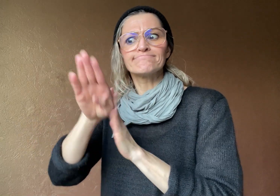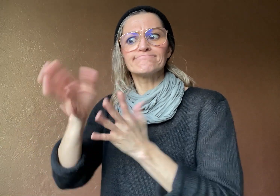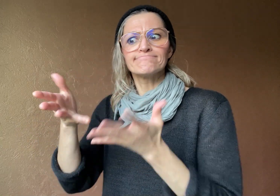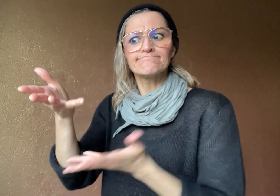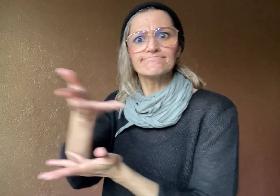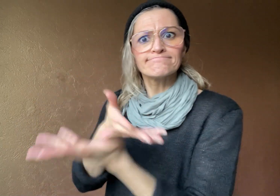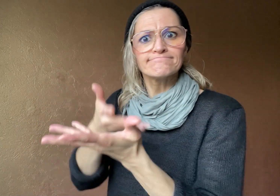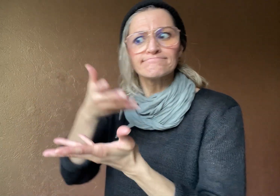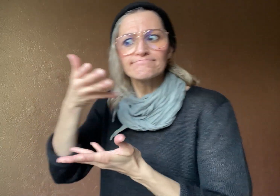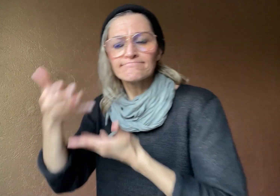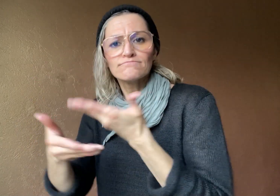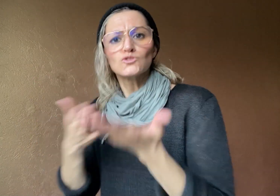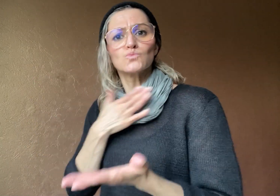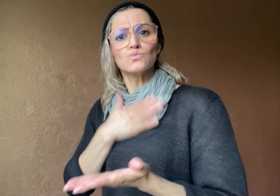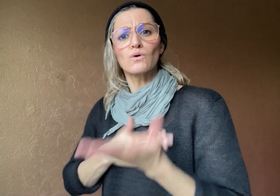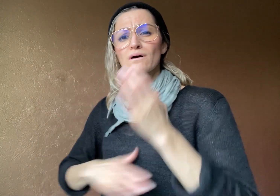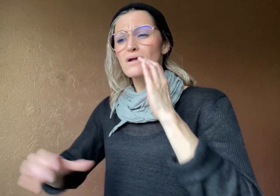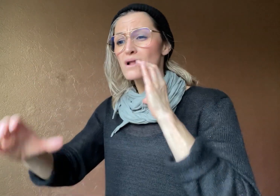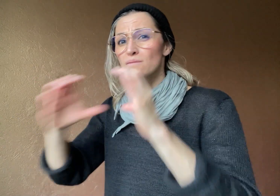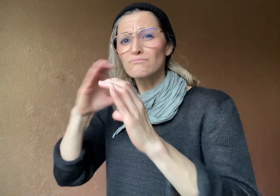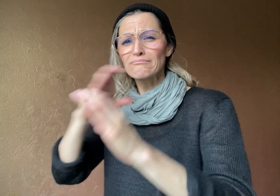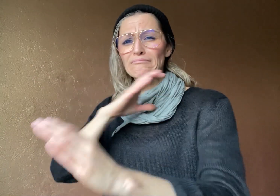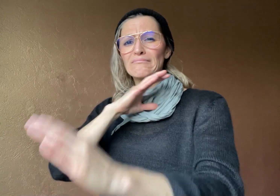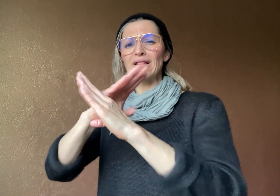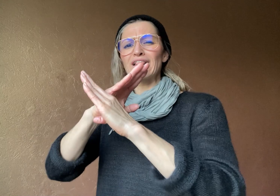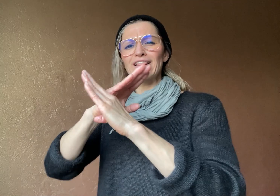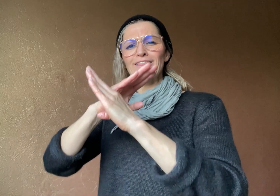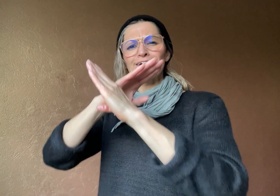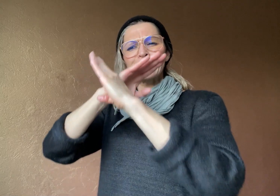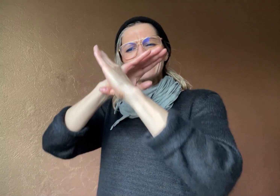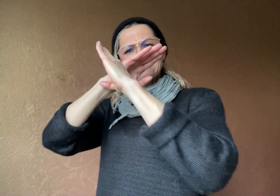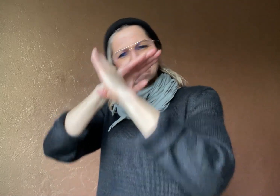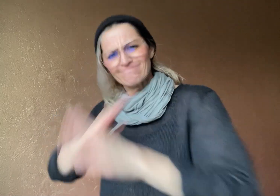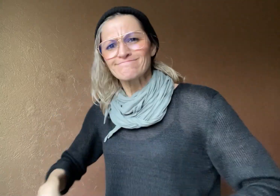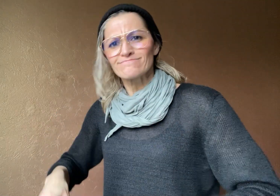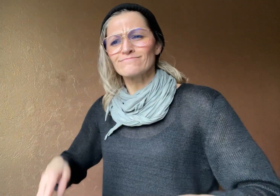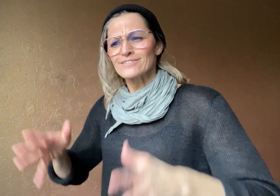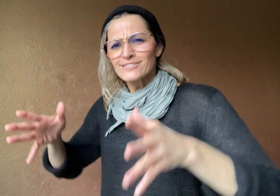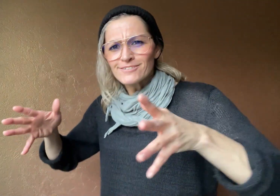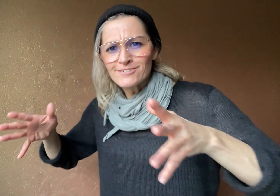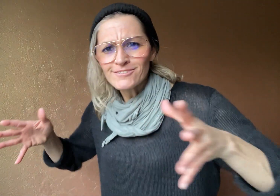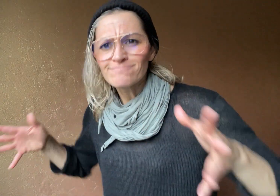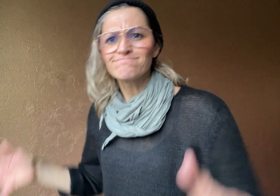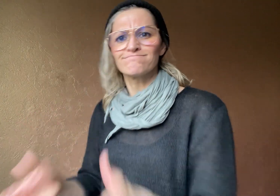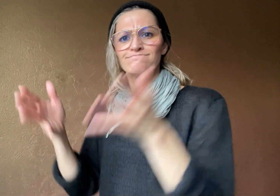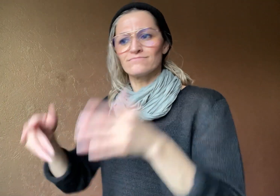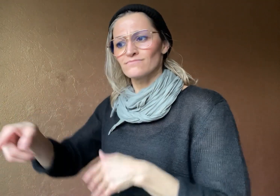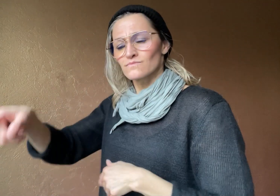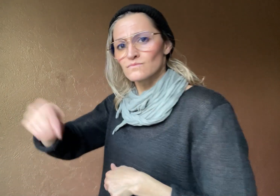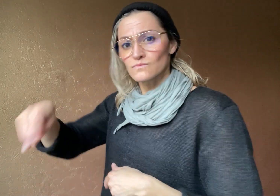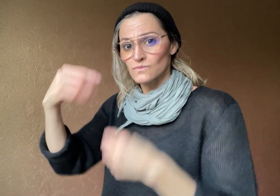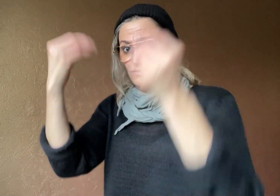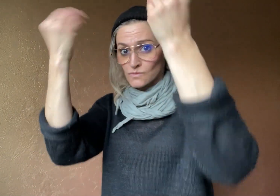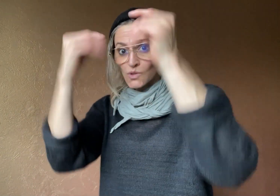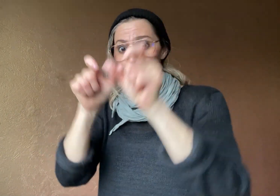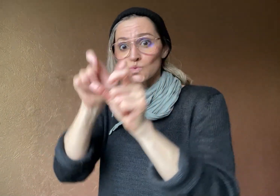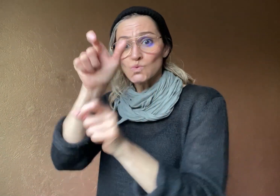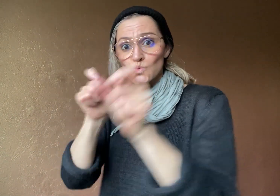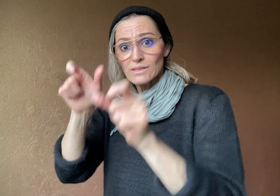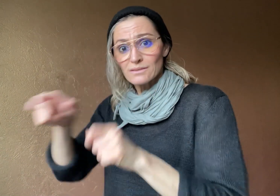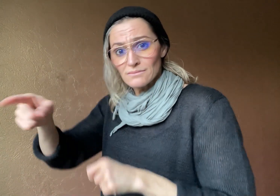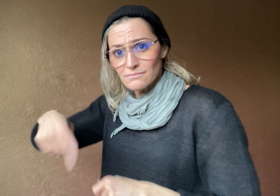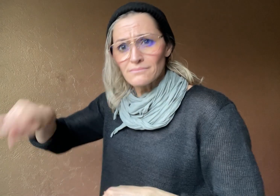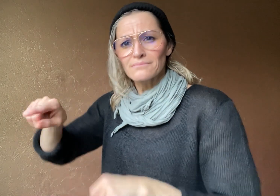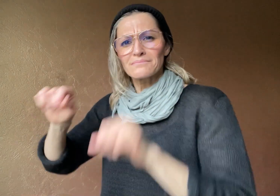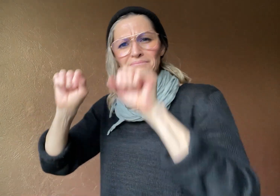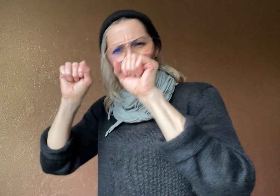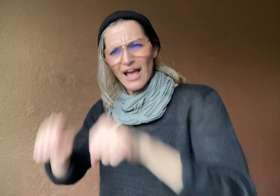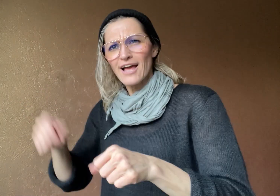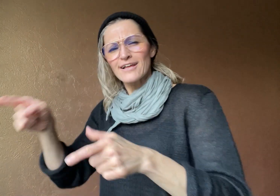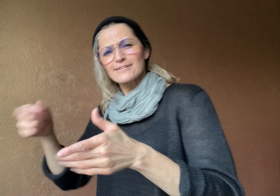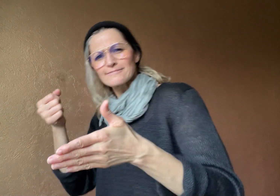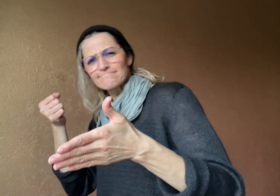removing communication barriers and encouraging the students to